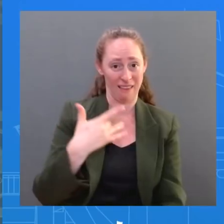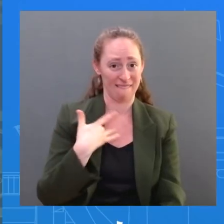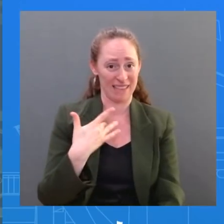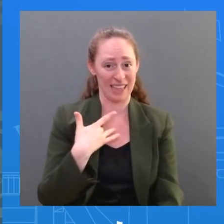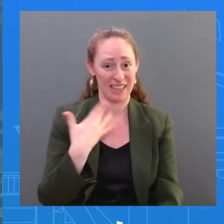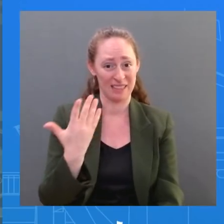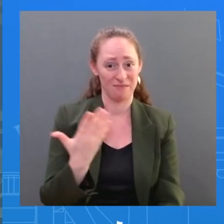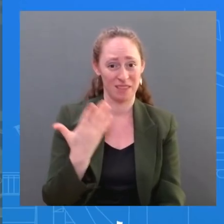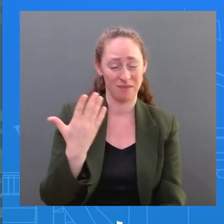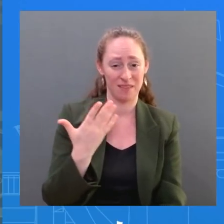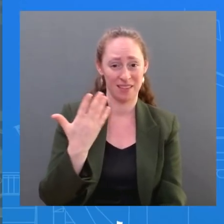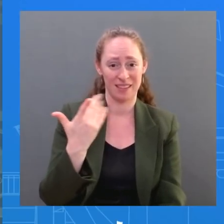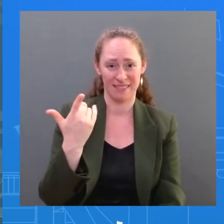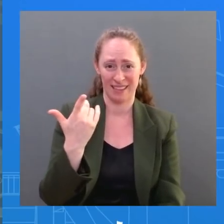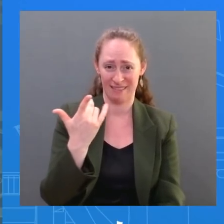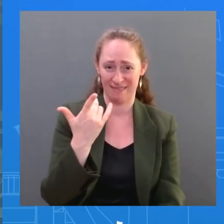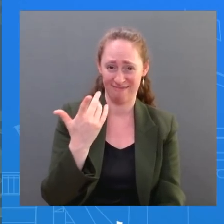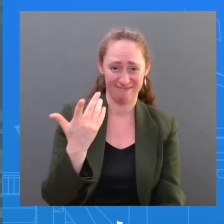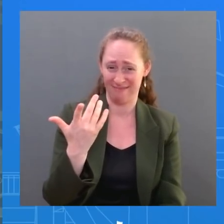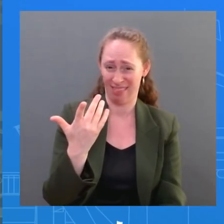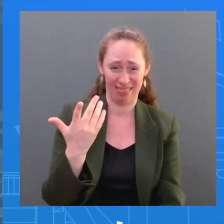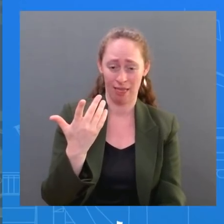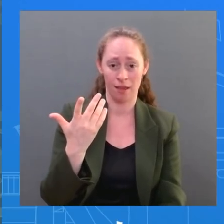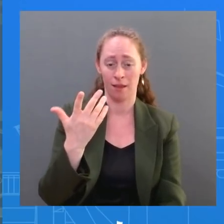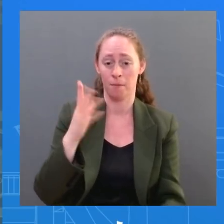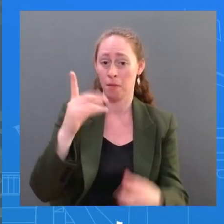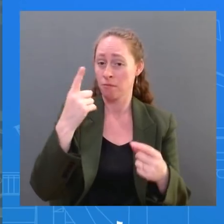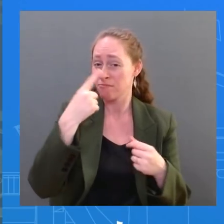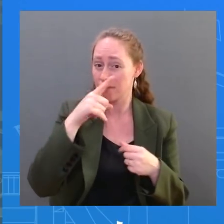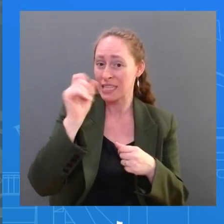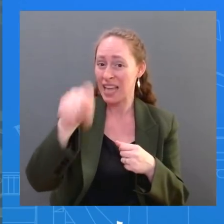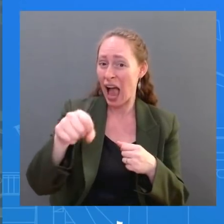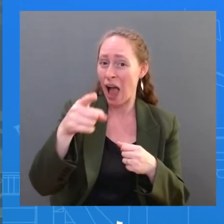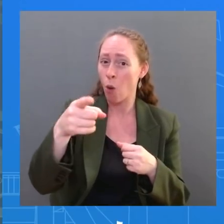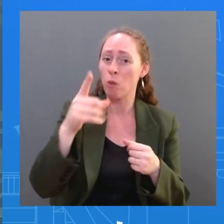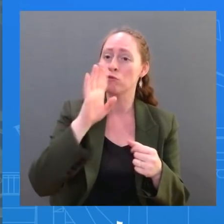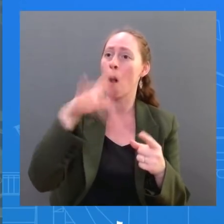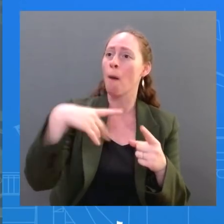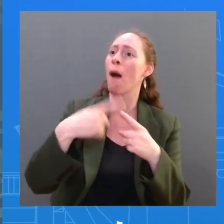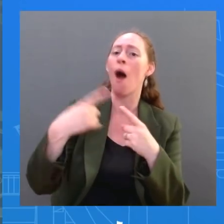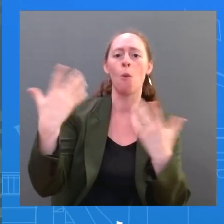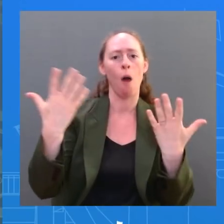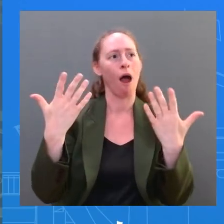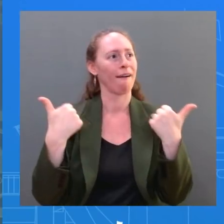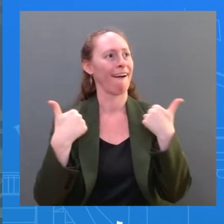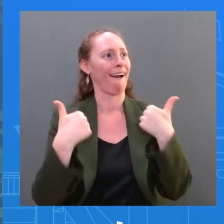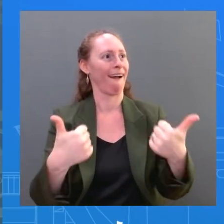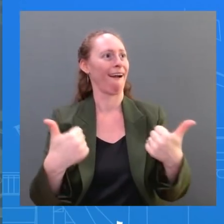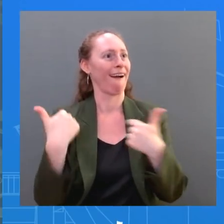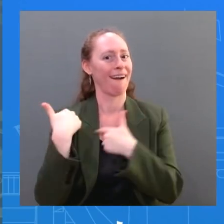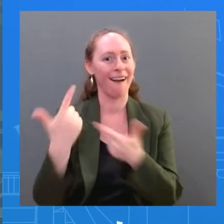to the jobs numbers today. We saw 375,000 jobs in this pa- -- in the past month.